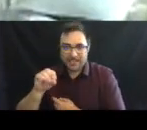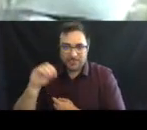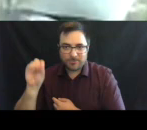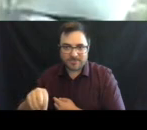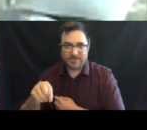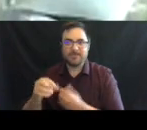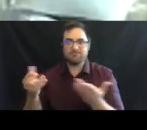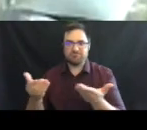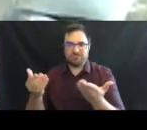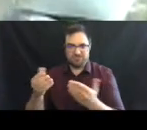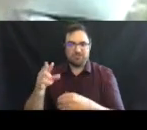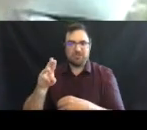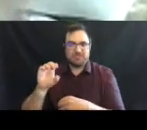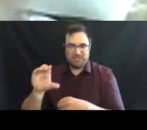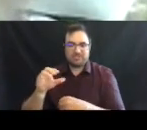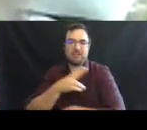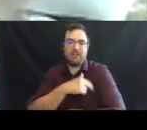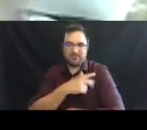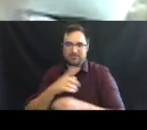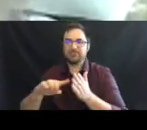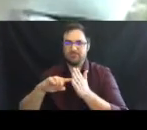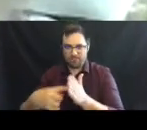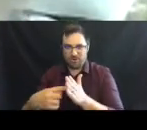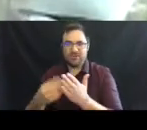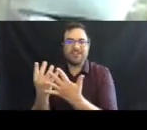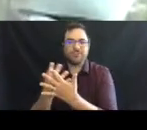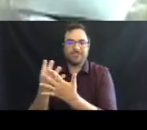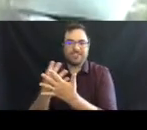who had implemented a newborn hearing screening program. Prior to universal